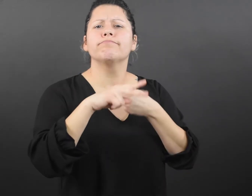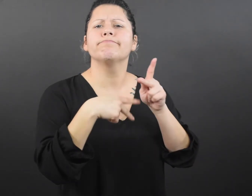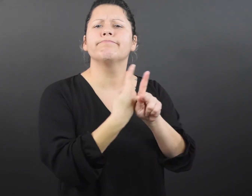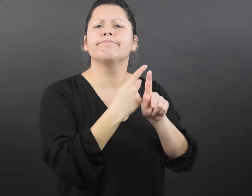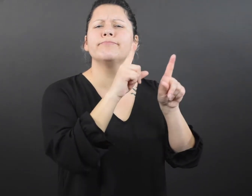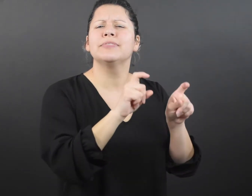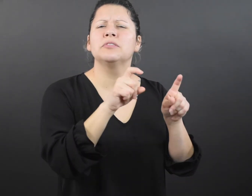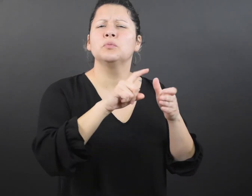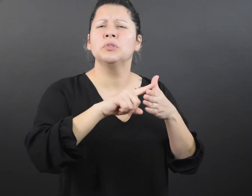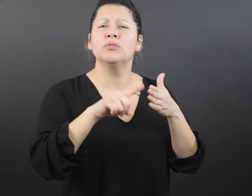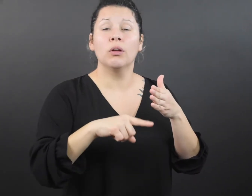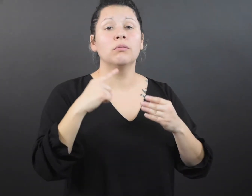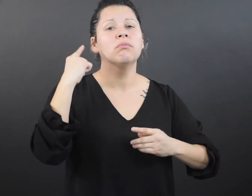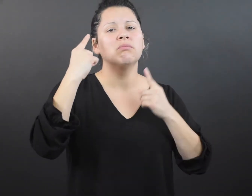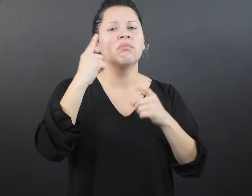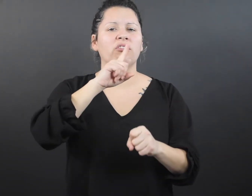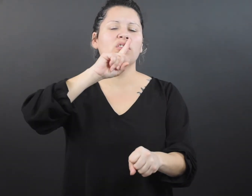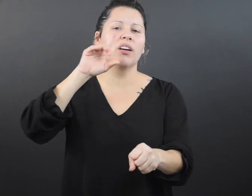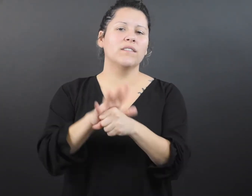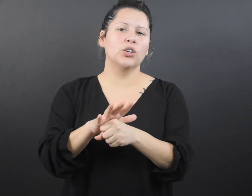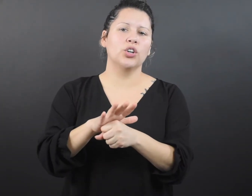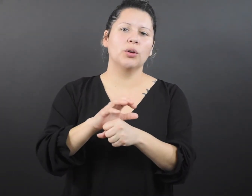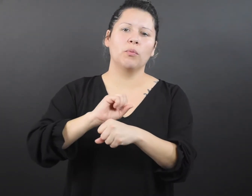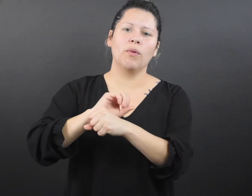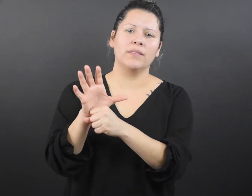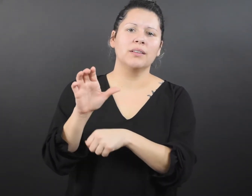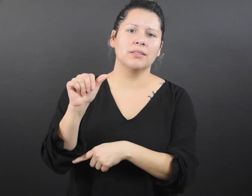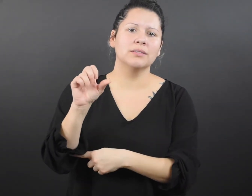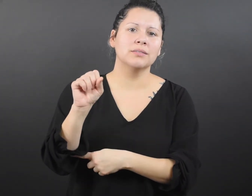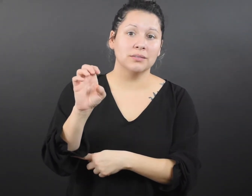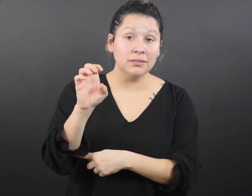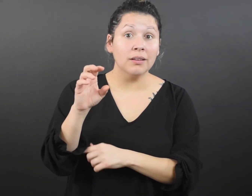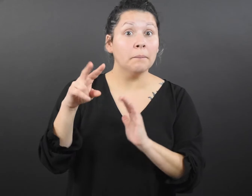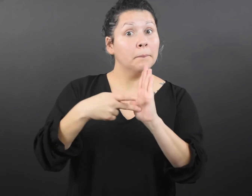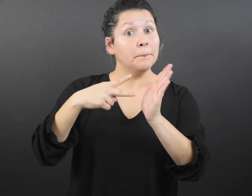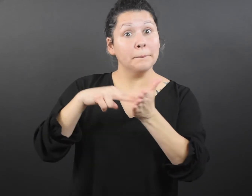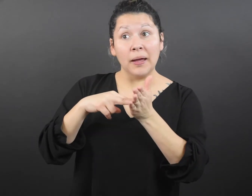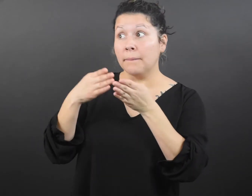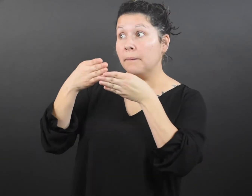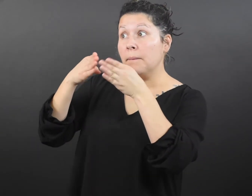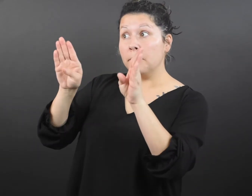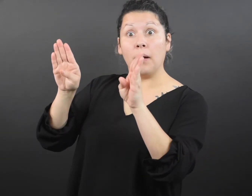result is considered a confirmed case of COVID-19, and public health